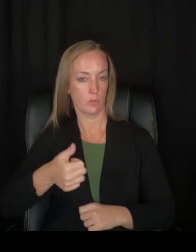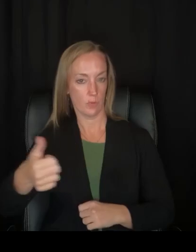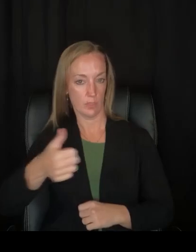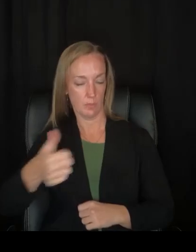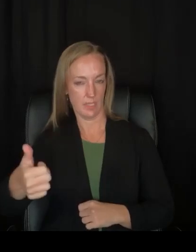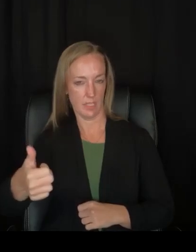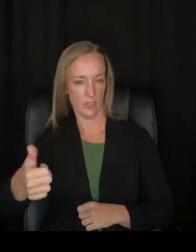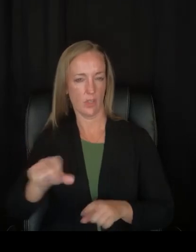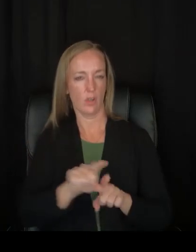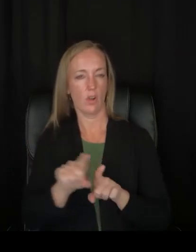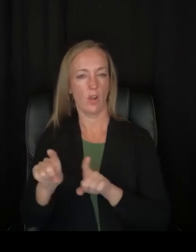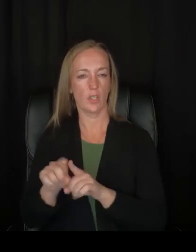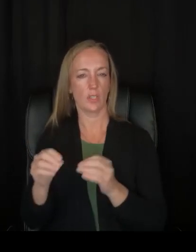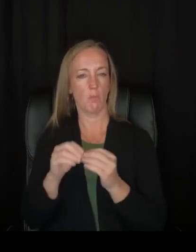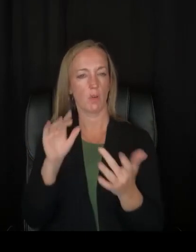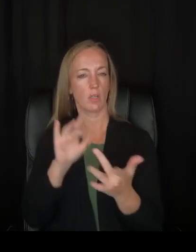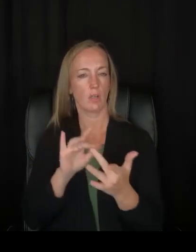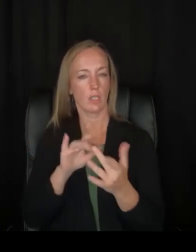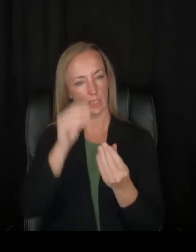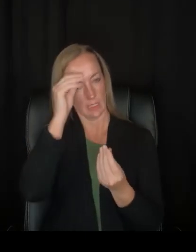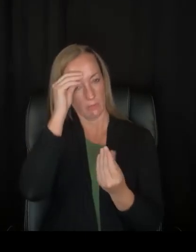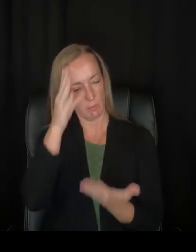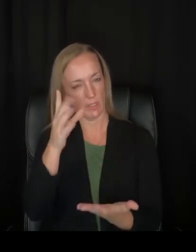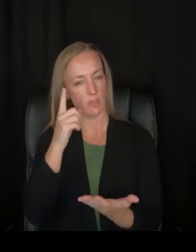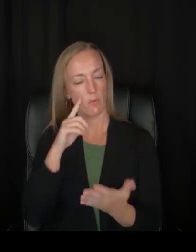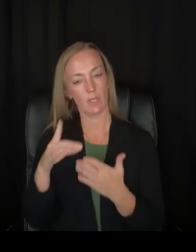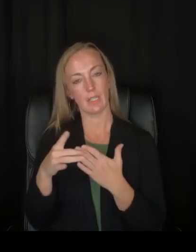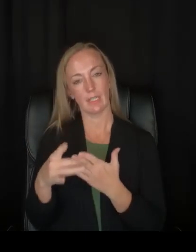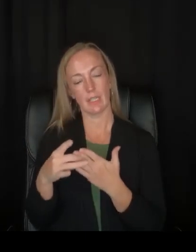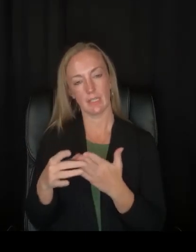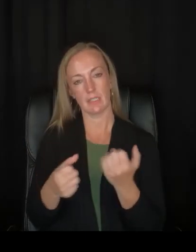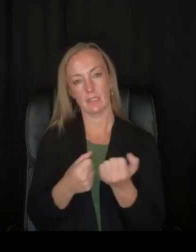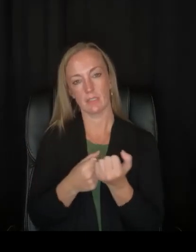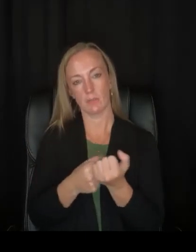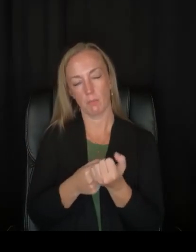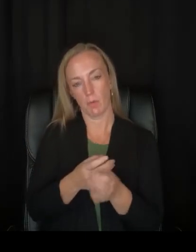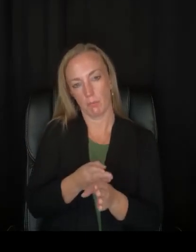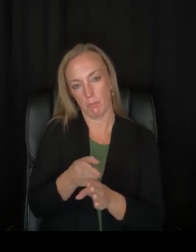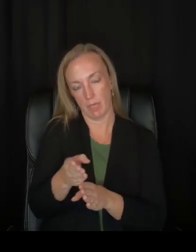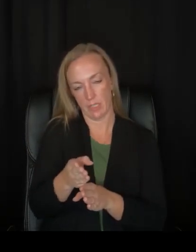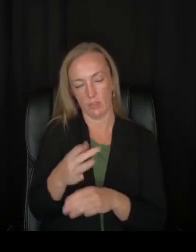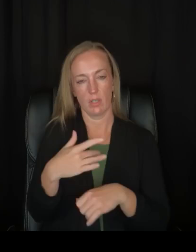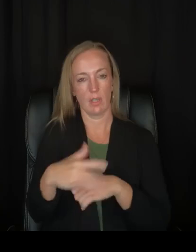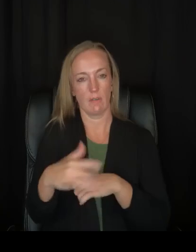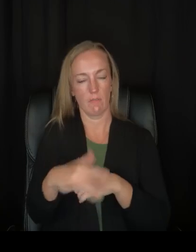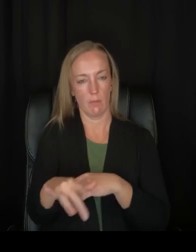as well as contact information for the Guidance and Support branch available on